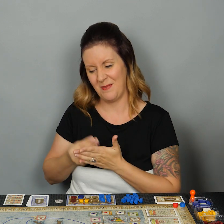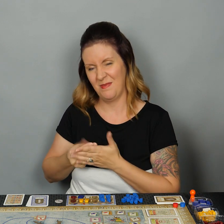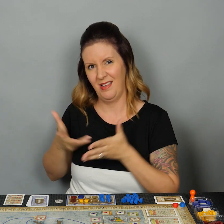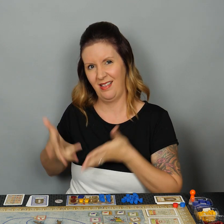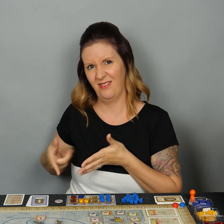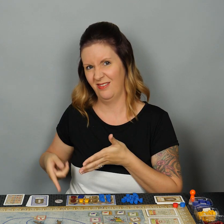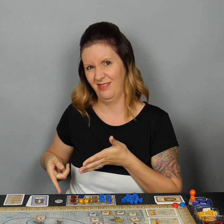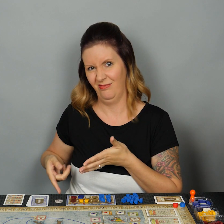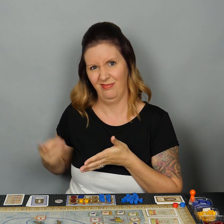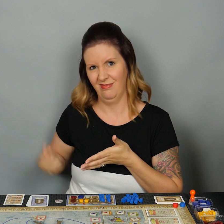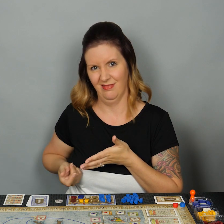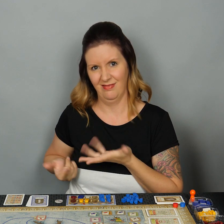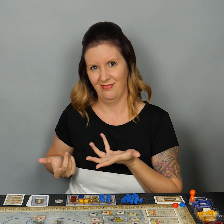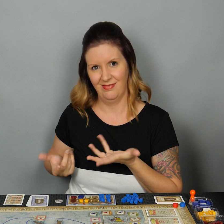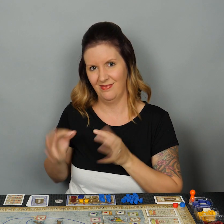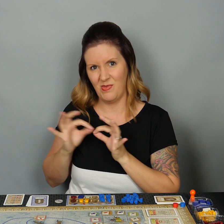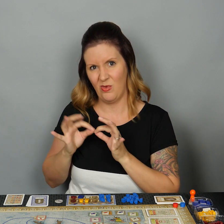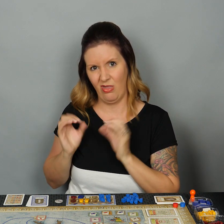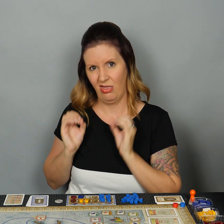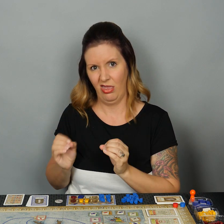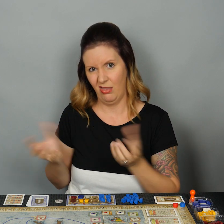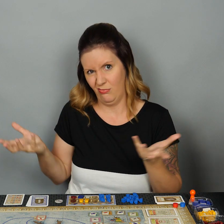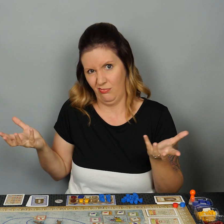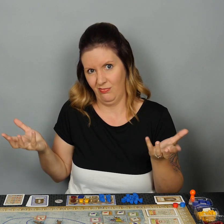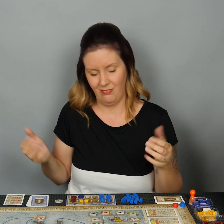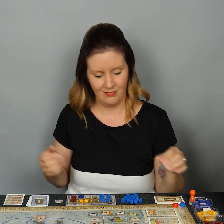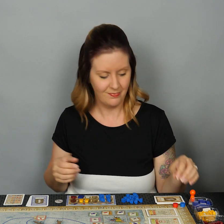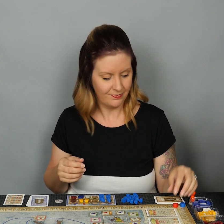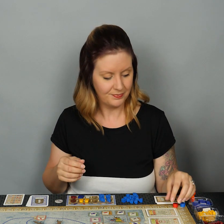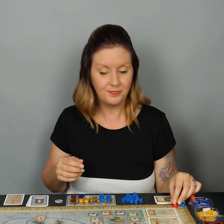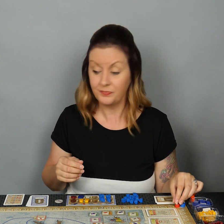The 1 money left is worth nothing.